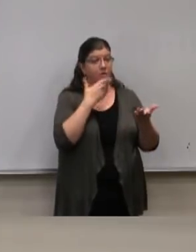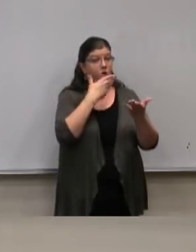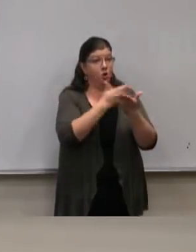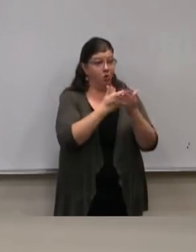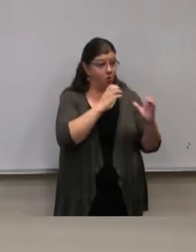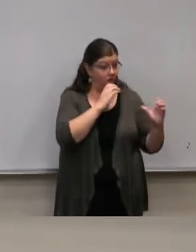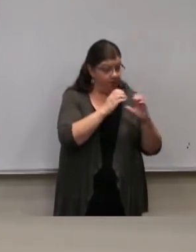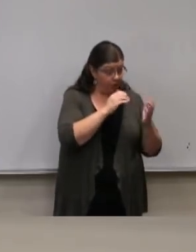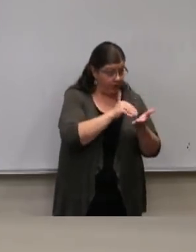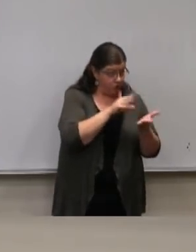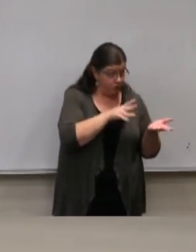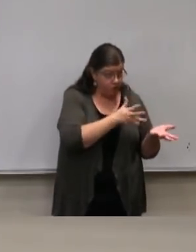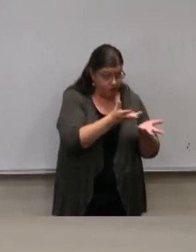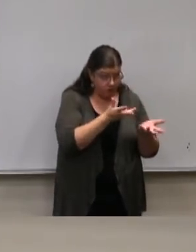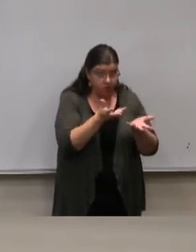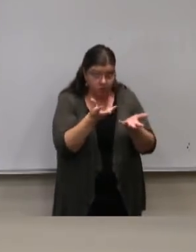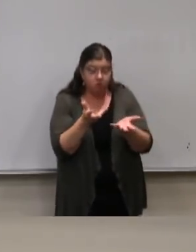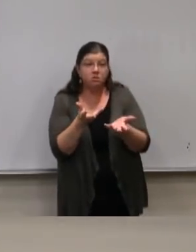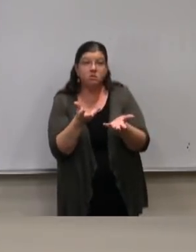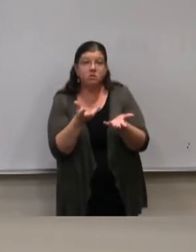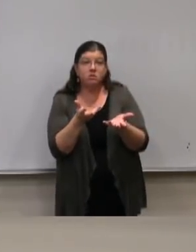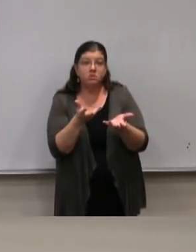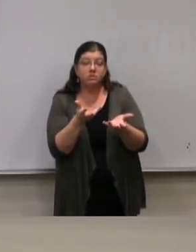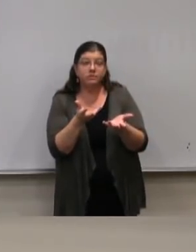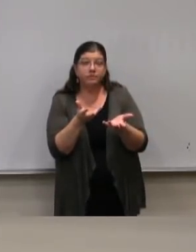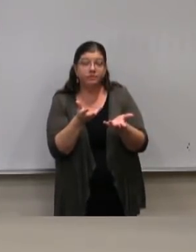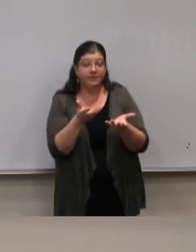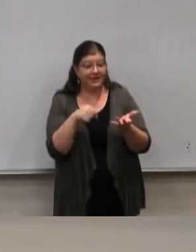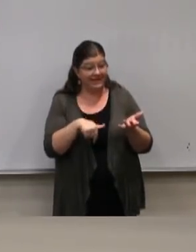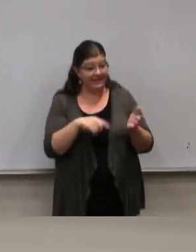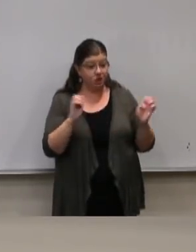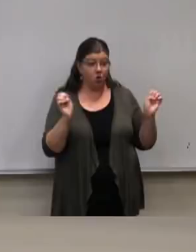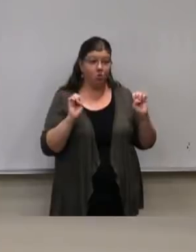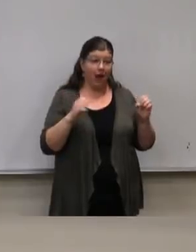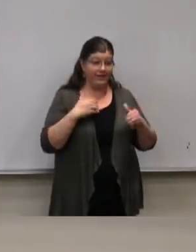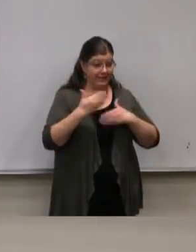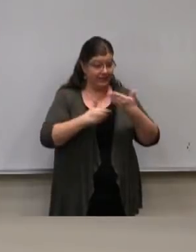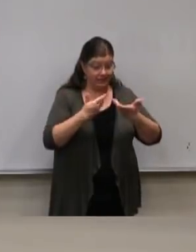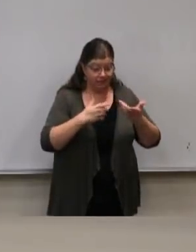with students, and you know we're in a crisis mode. And it's exciting, it's a new thing.